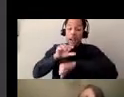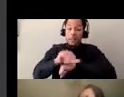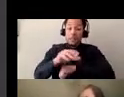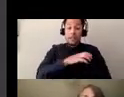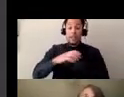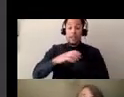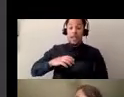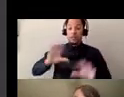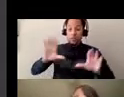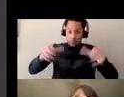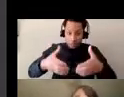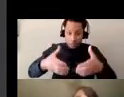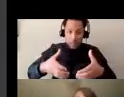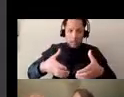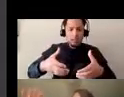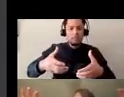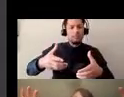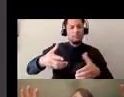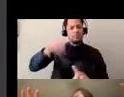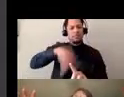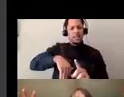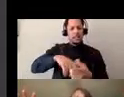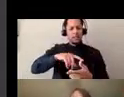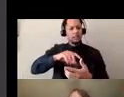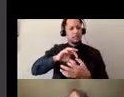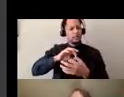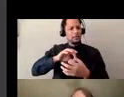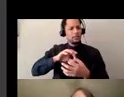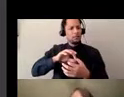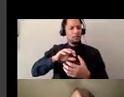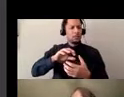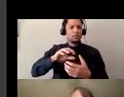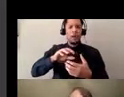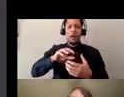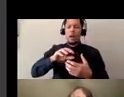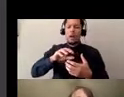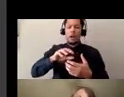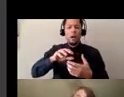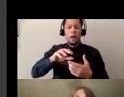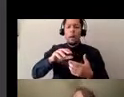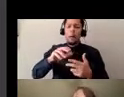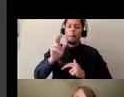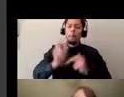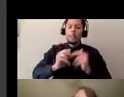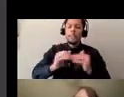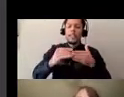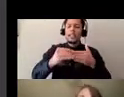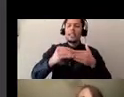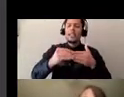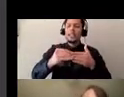Building that leadership not just from the top, from the middle and from the ground up